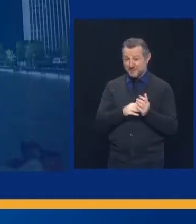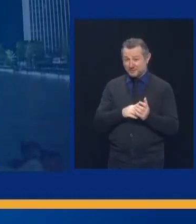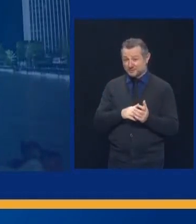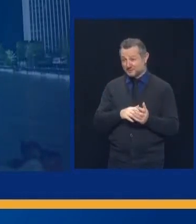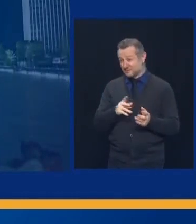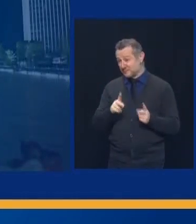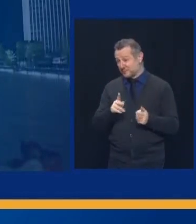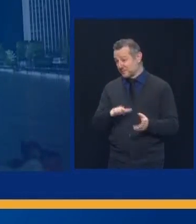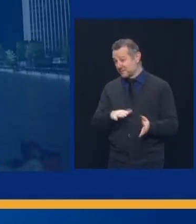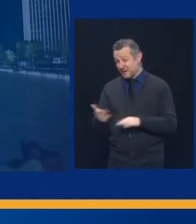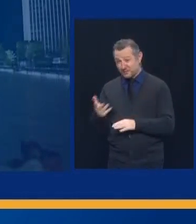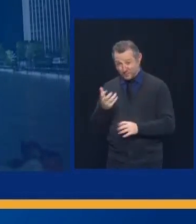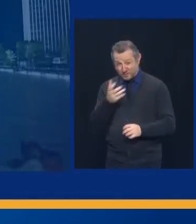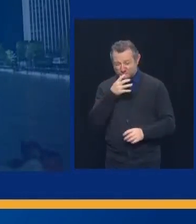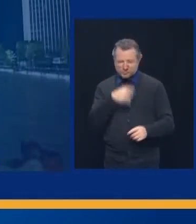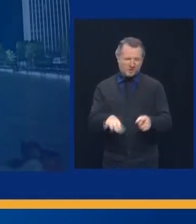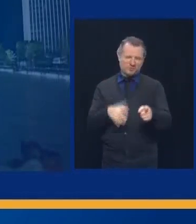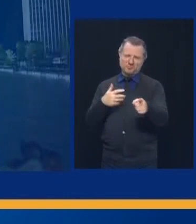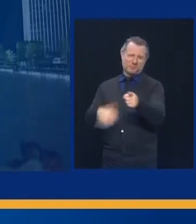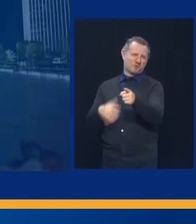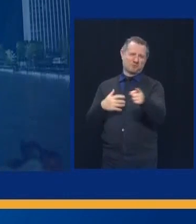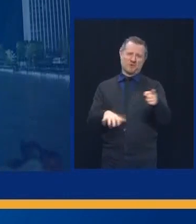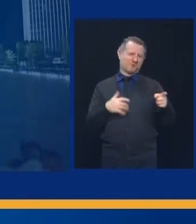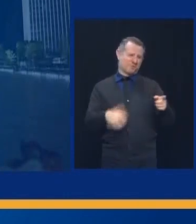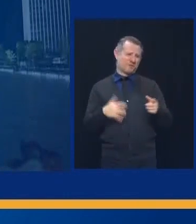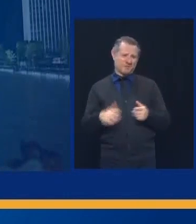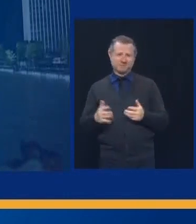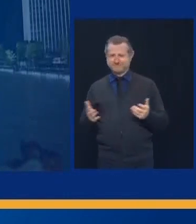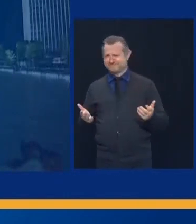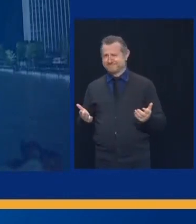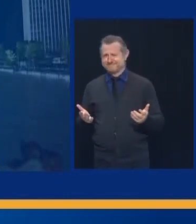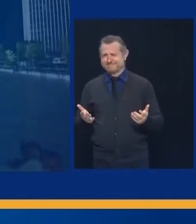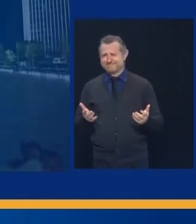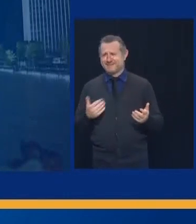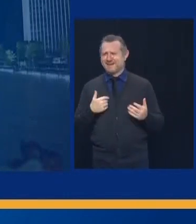ON THE FACTS VERSUS THE WRONG 8FóXpAPPROACH, BECAUSE WE'RE TALKING